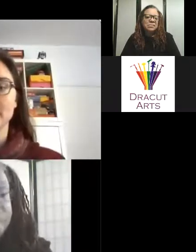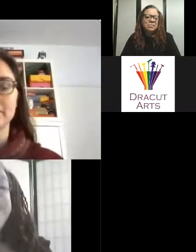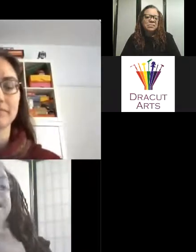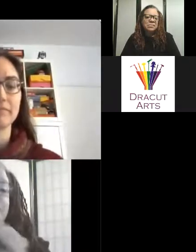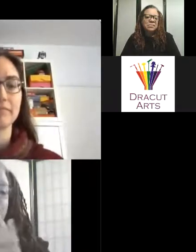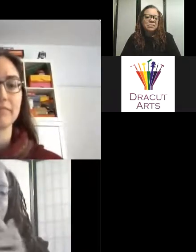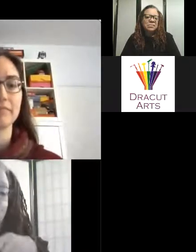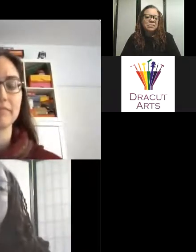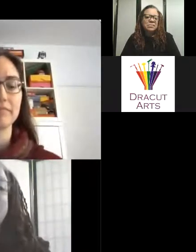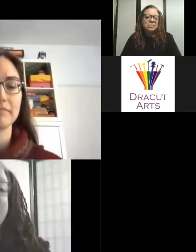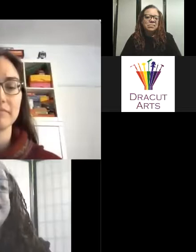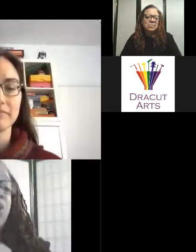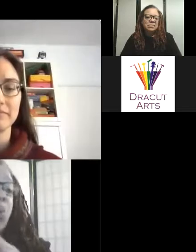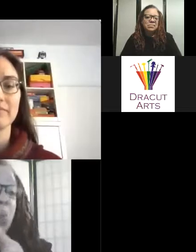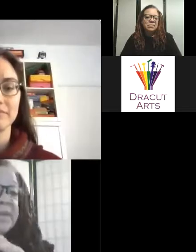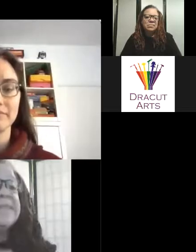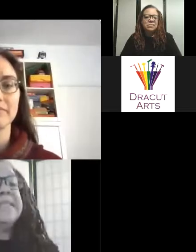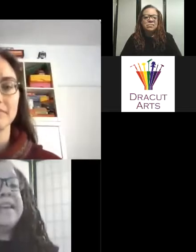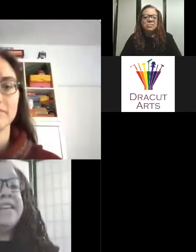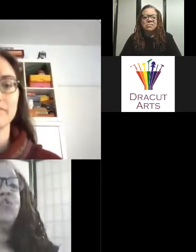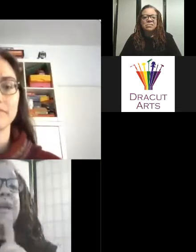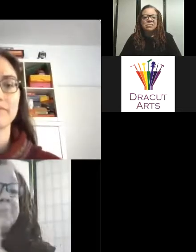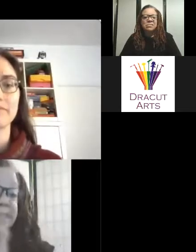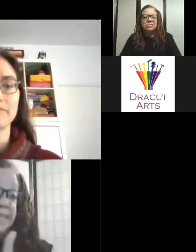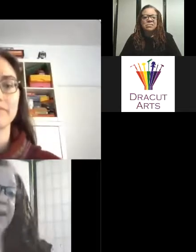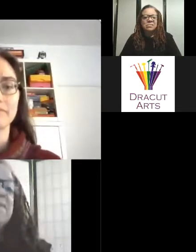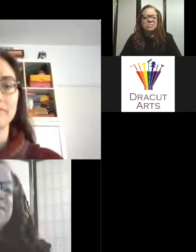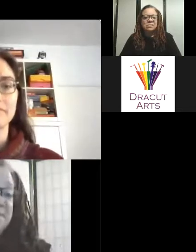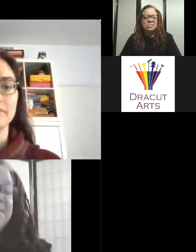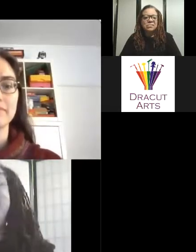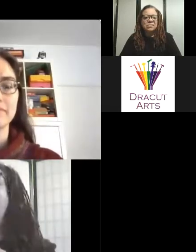as a witness to history, and do every detail that he includes,